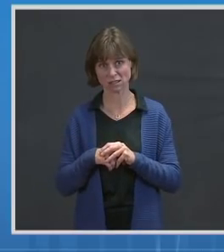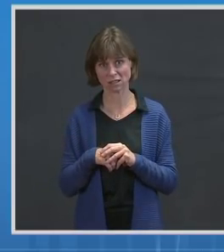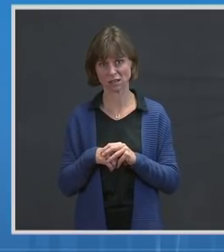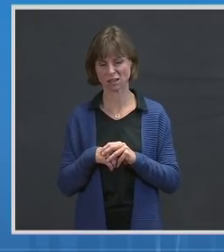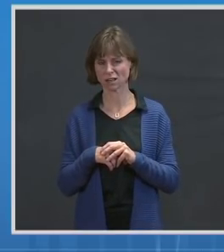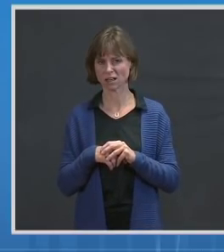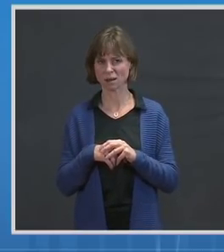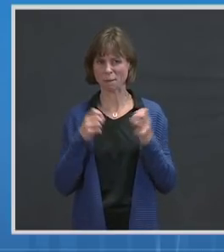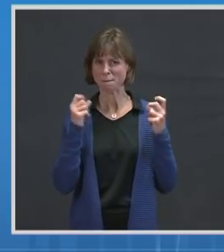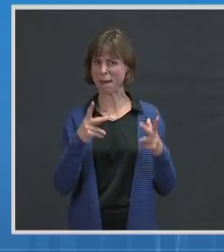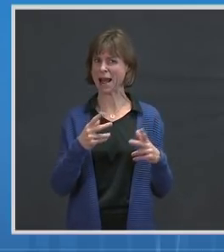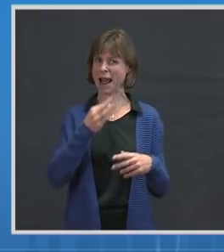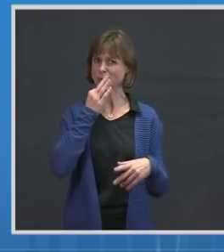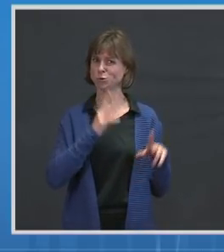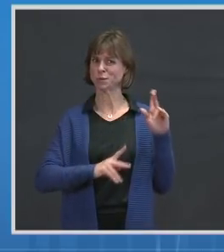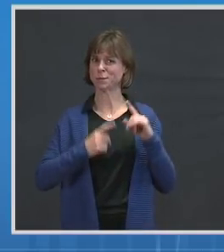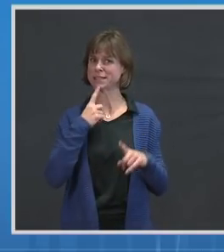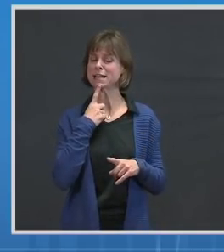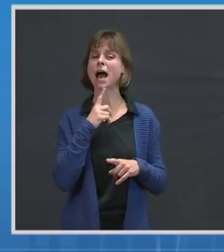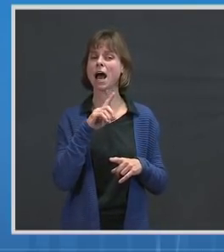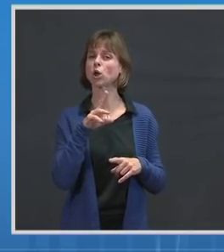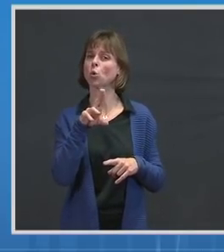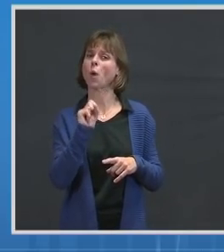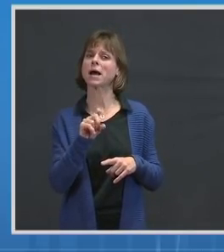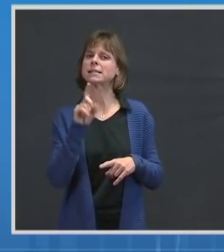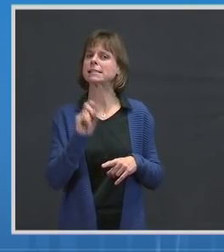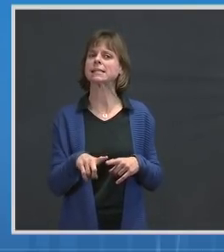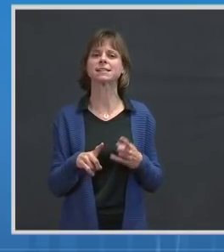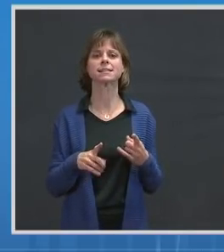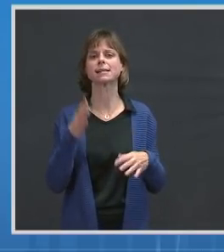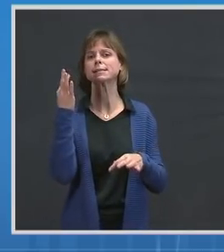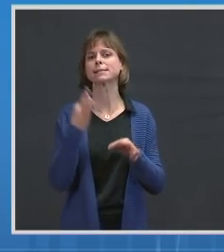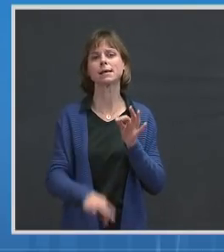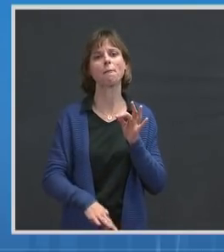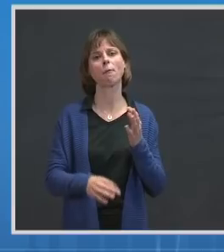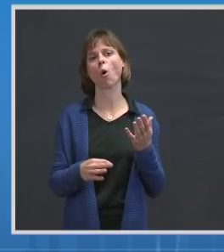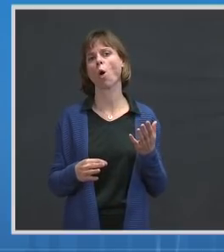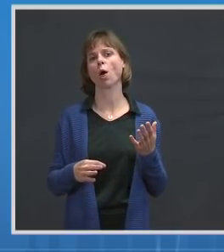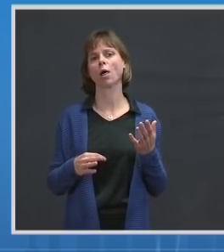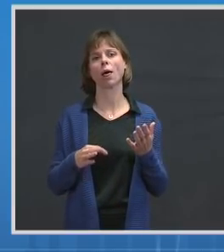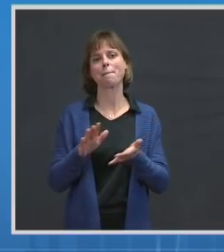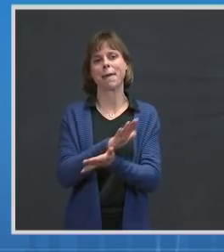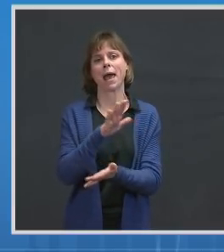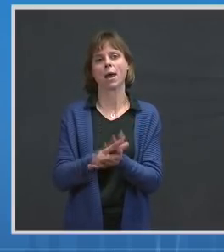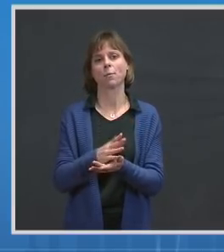a lot of very inexpensive paper-strip antigen tests to finally provide enough testing.